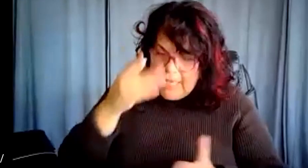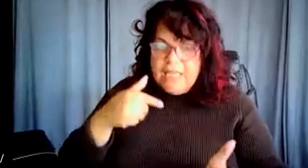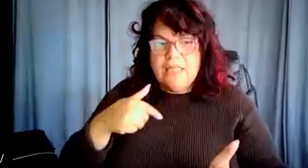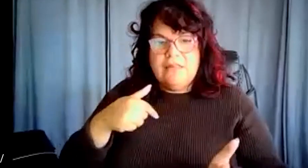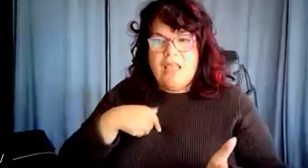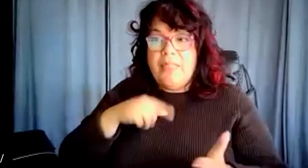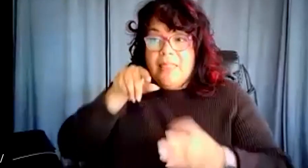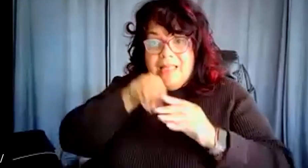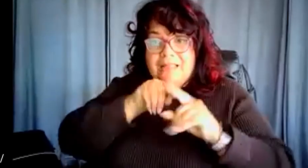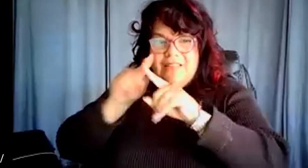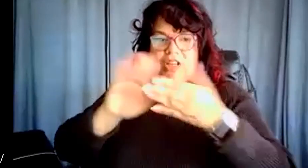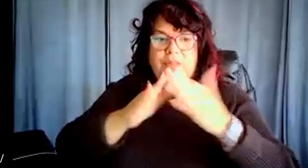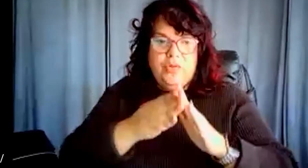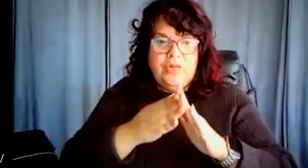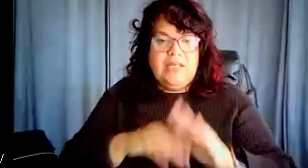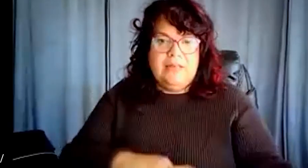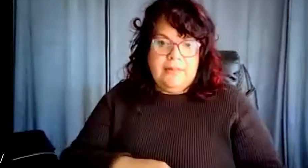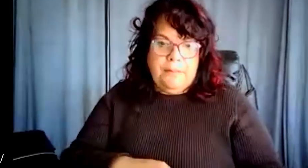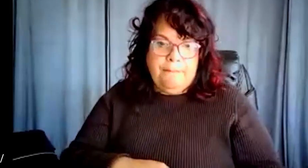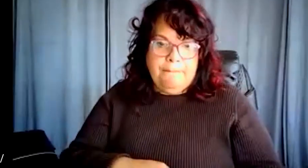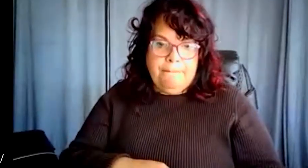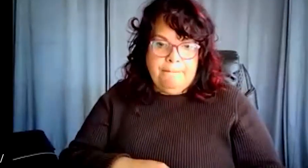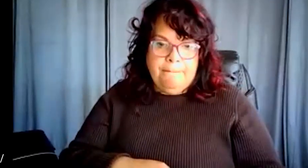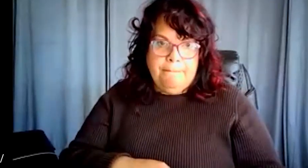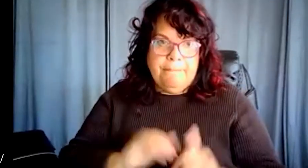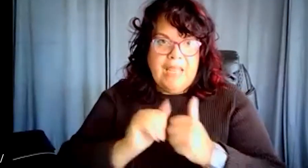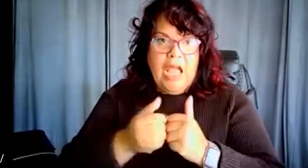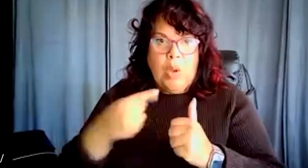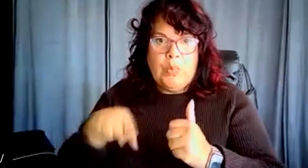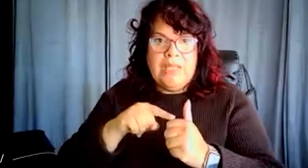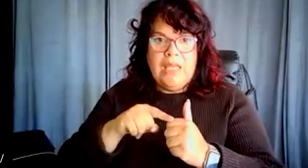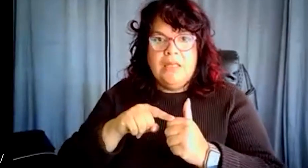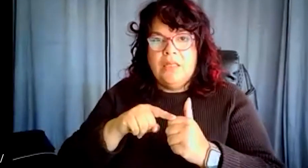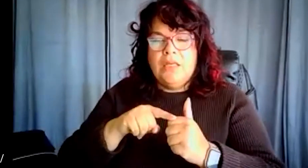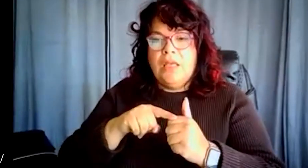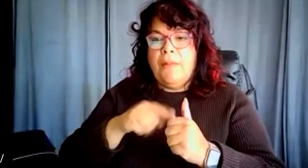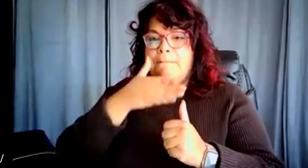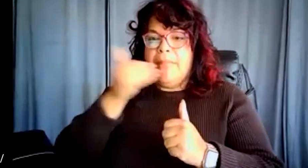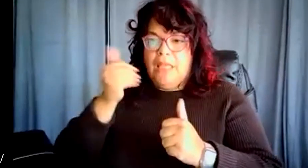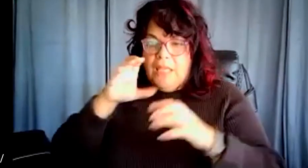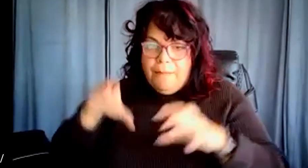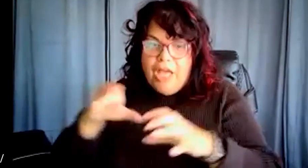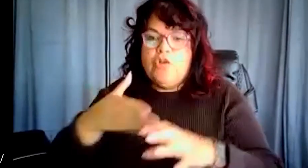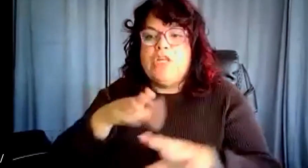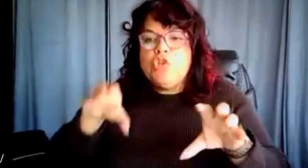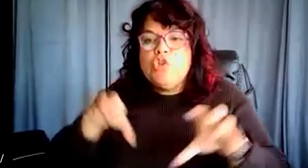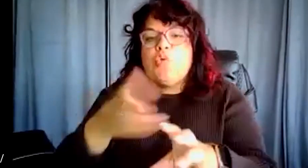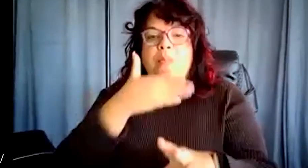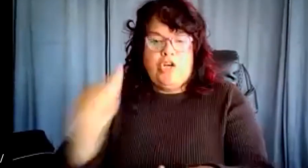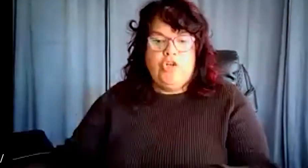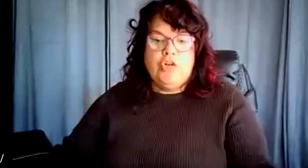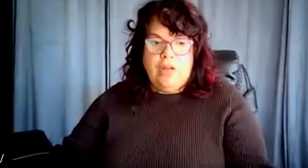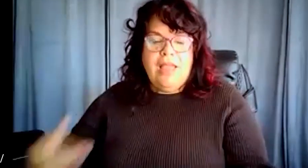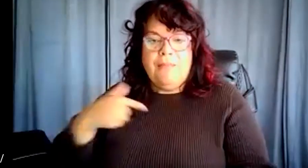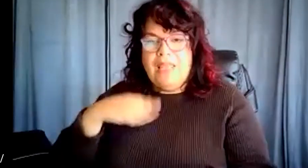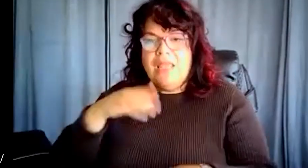and how we can do better, be better, and advocate more, be an accomplice to really change those